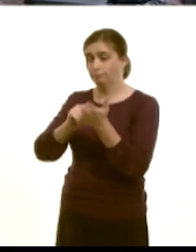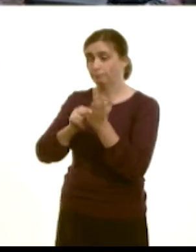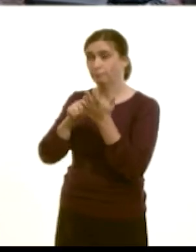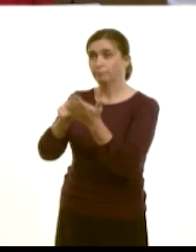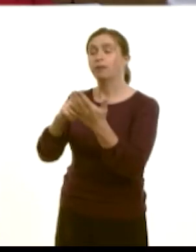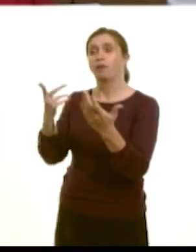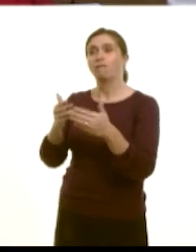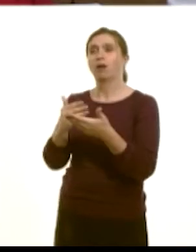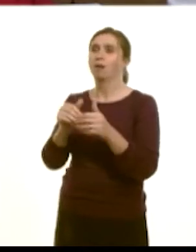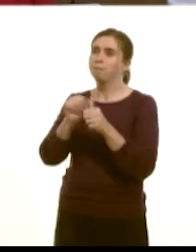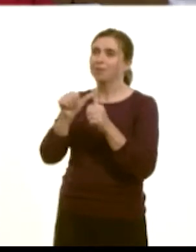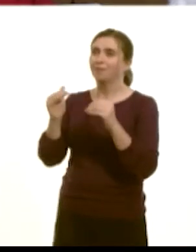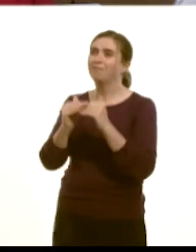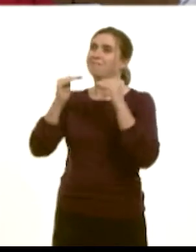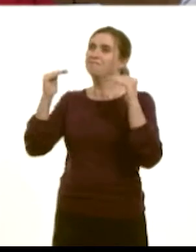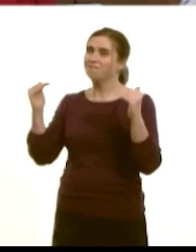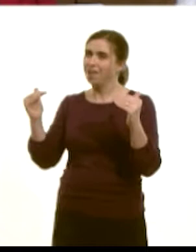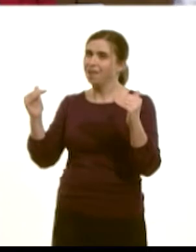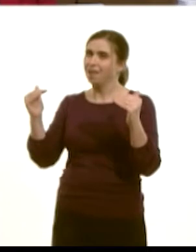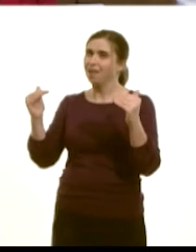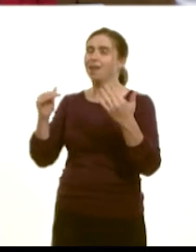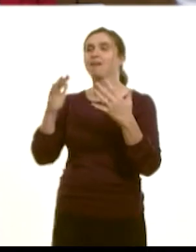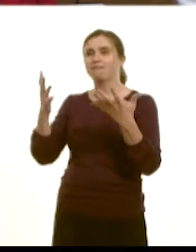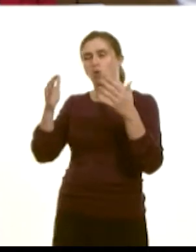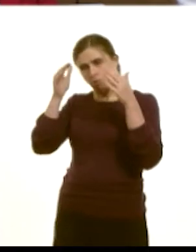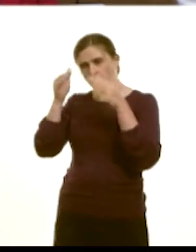fairness through delivering on eight outcome-focused equality objectives.